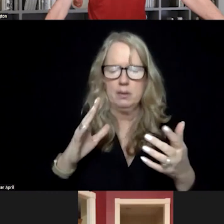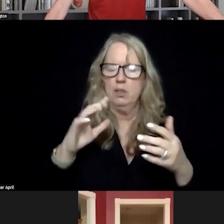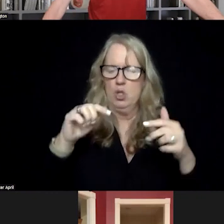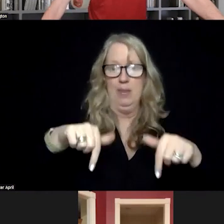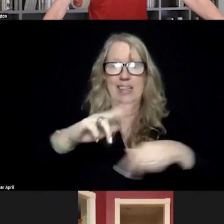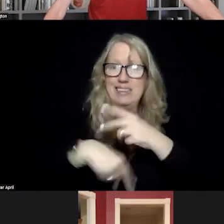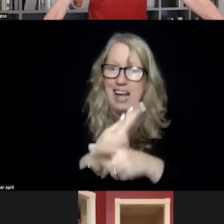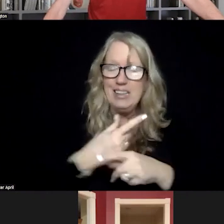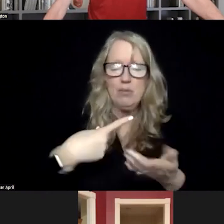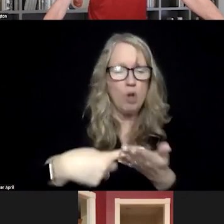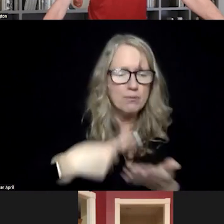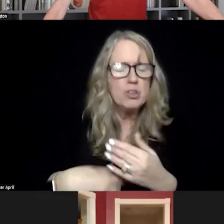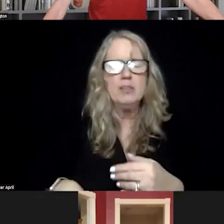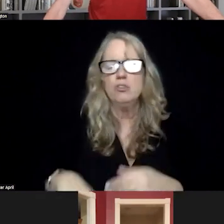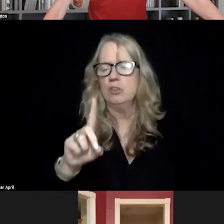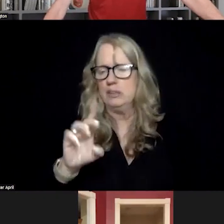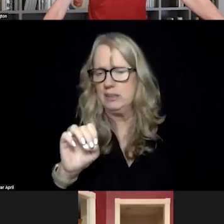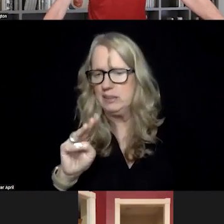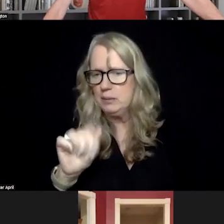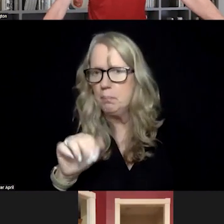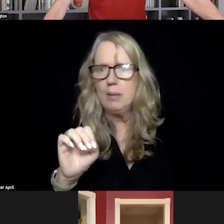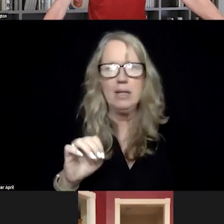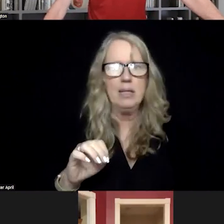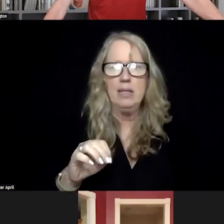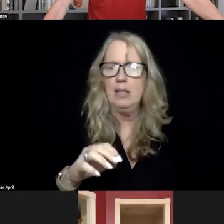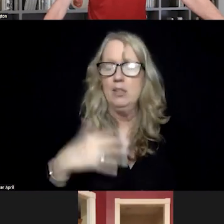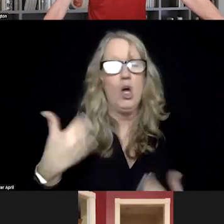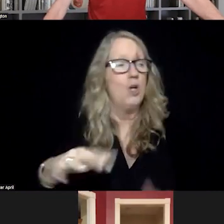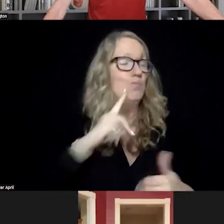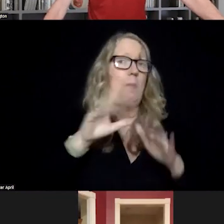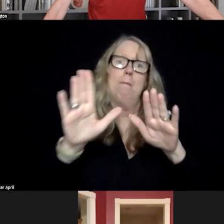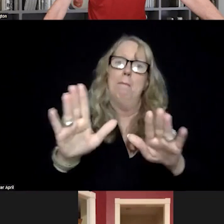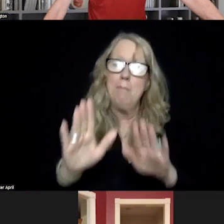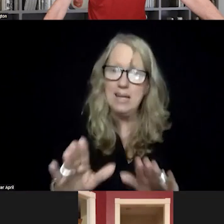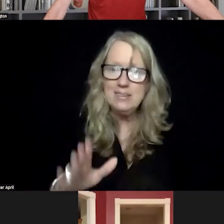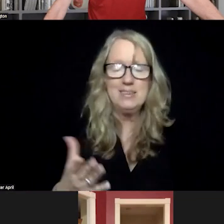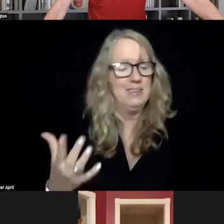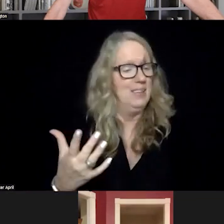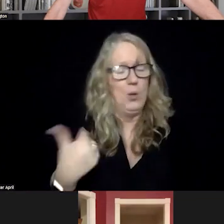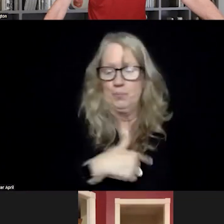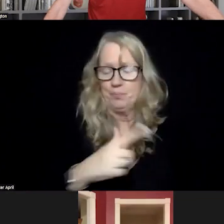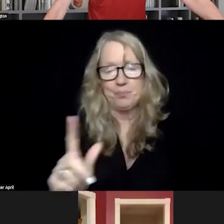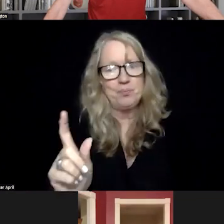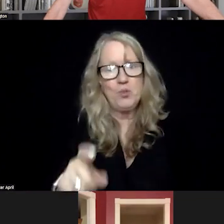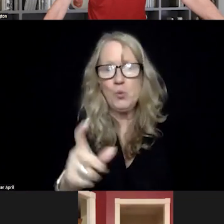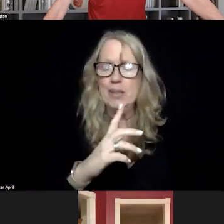AND DEBATES ARE AMAZING. WE NEED TO -- I THINK WE NEED TO MAKE SURE THAT